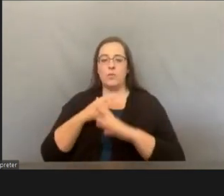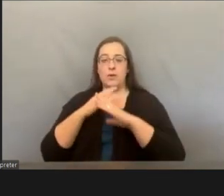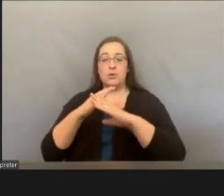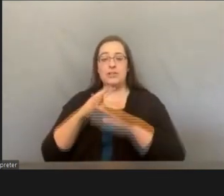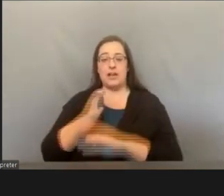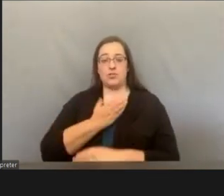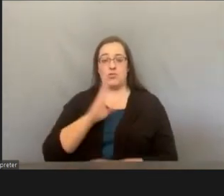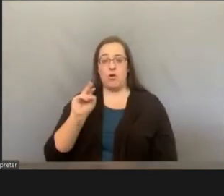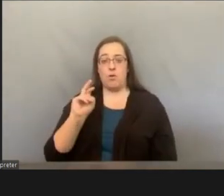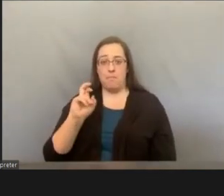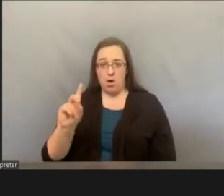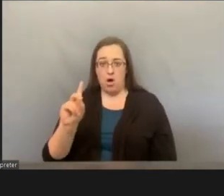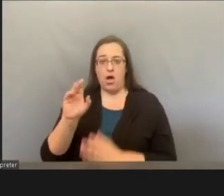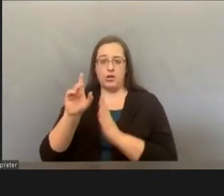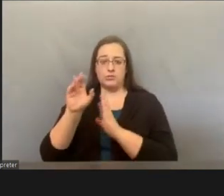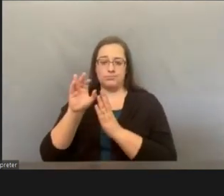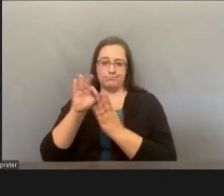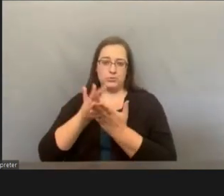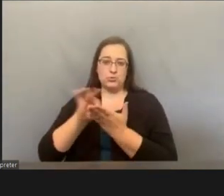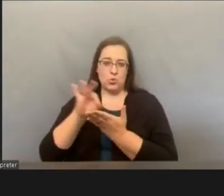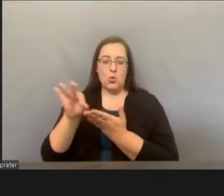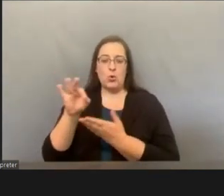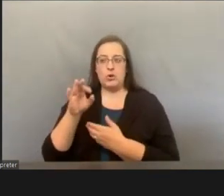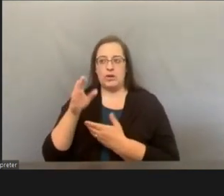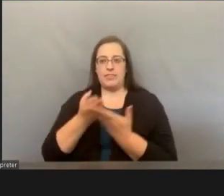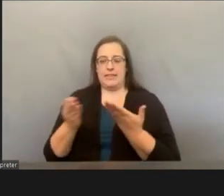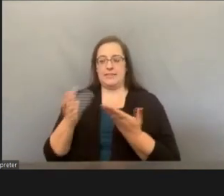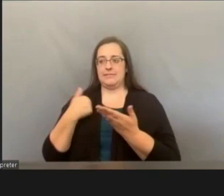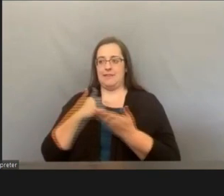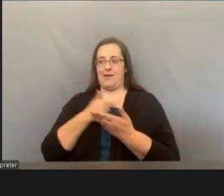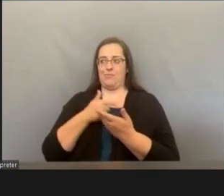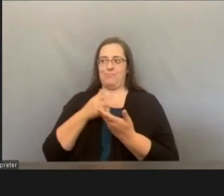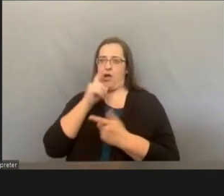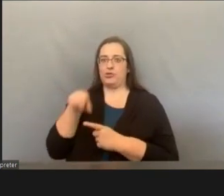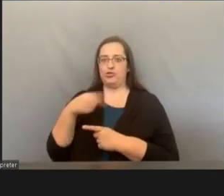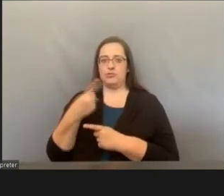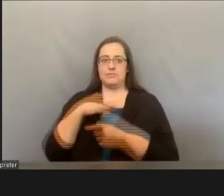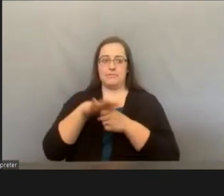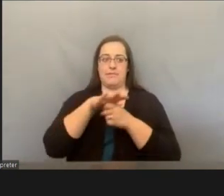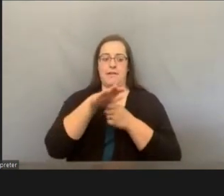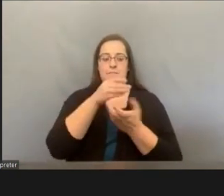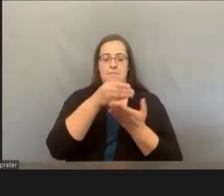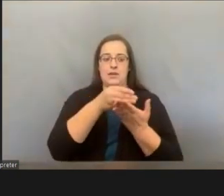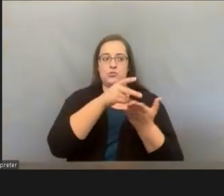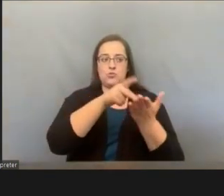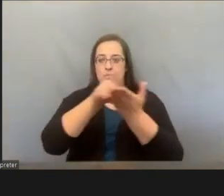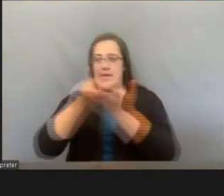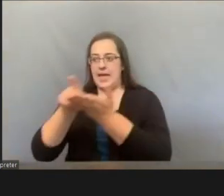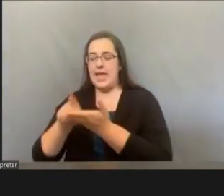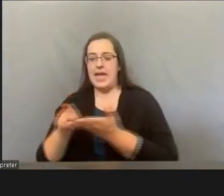ONE AMONG MANY, MANY THINGS WE ARE DOING SO ALSO WAY TO PROTECT